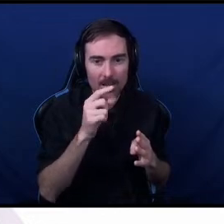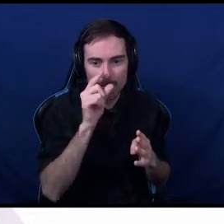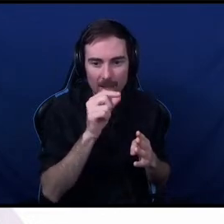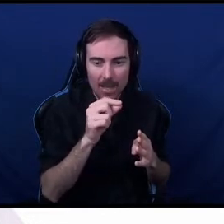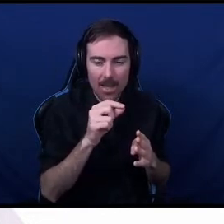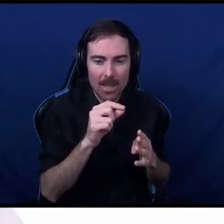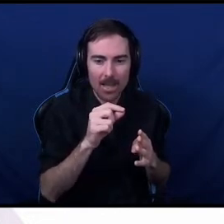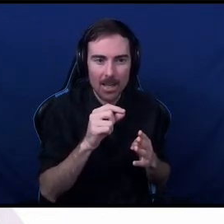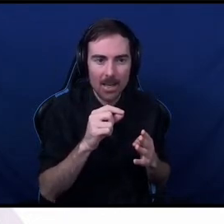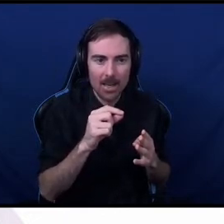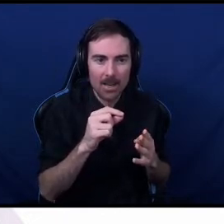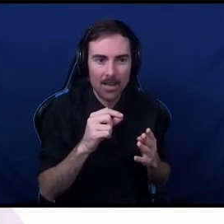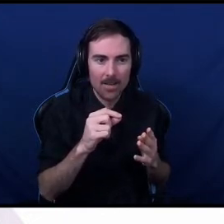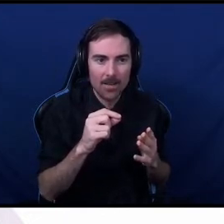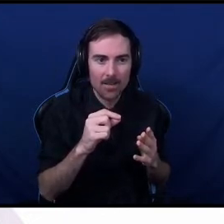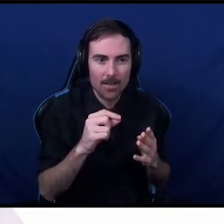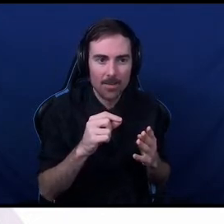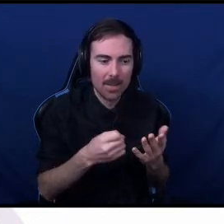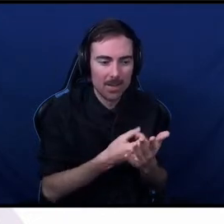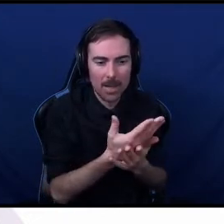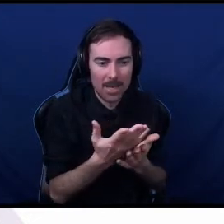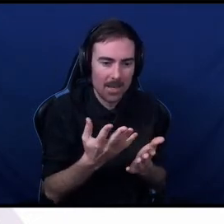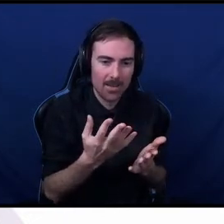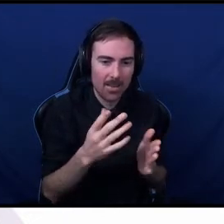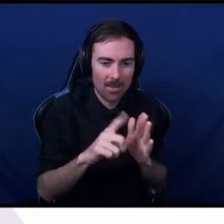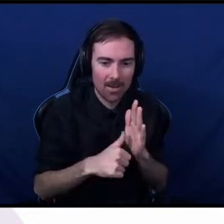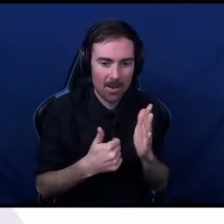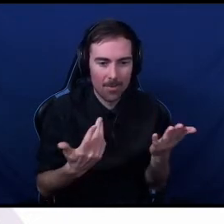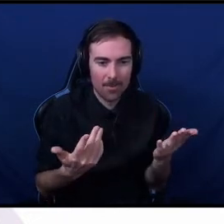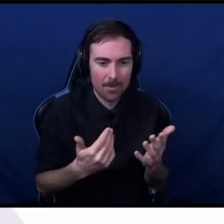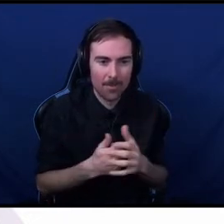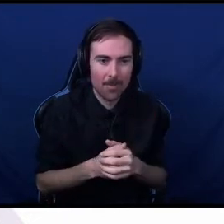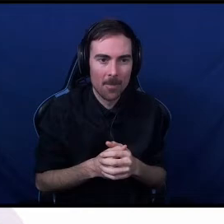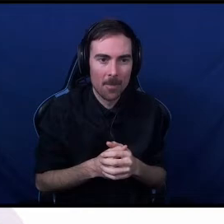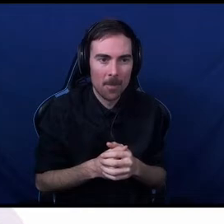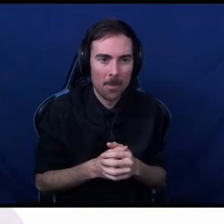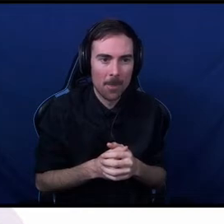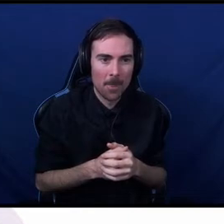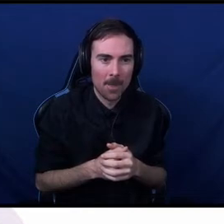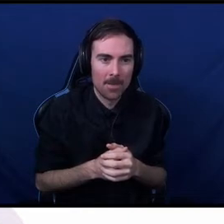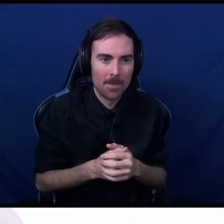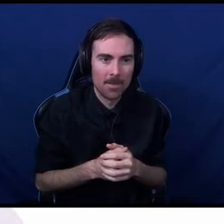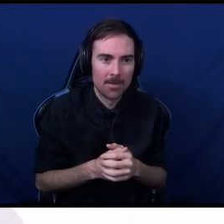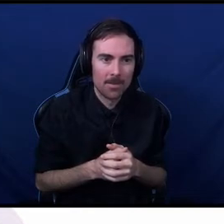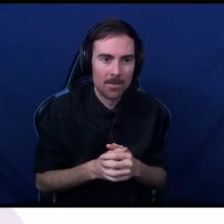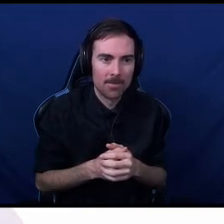within that kind of realm as well. And it was kind of talked about as like, this is kind of where the next wave of